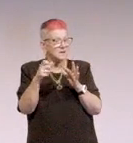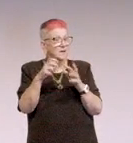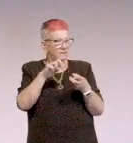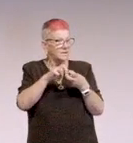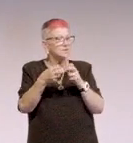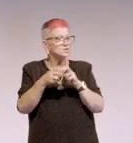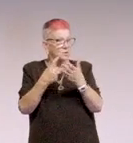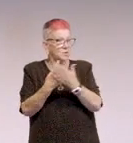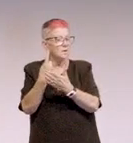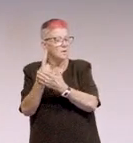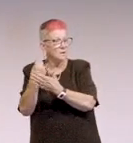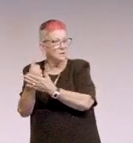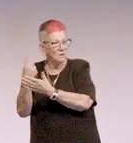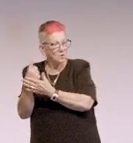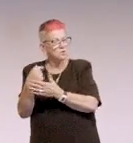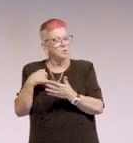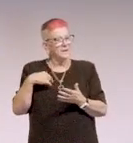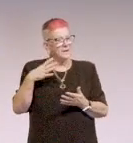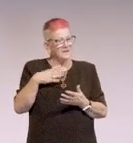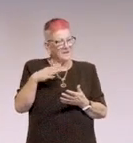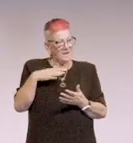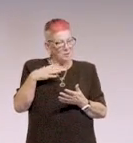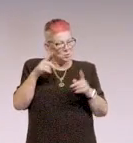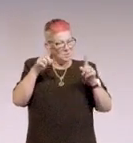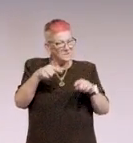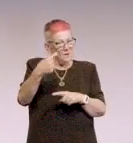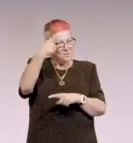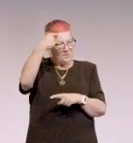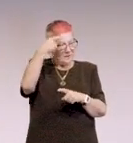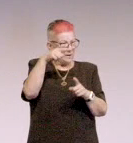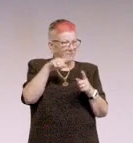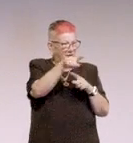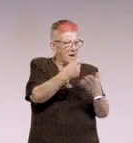So we have to start thinking from that direction also.